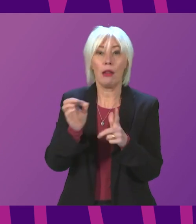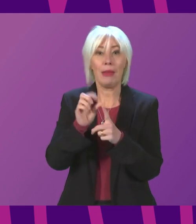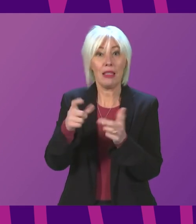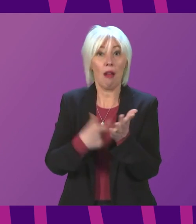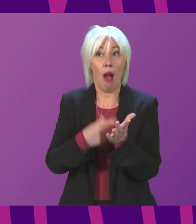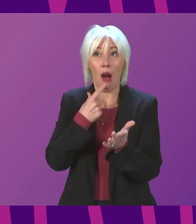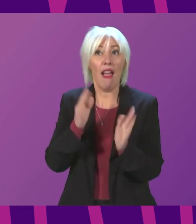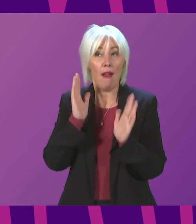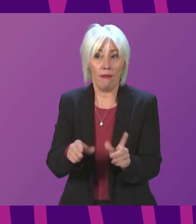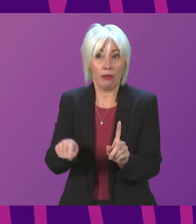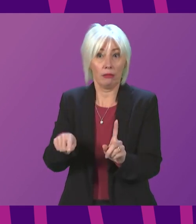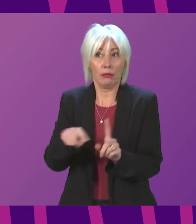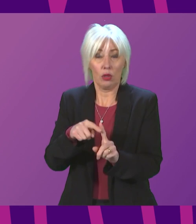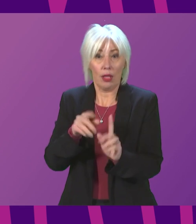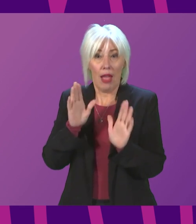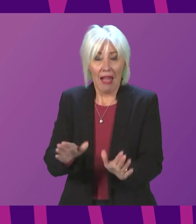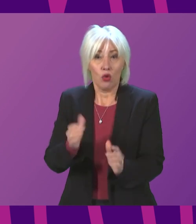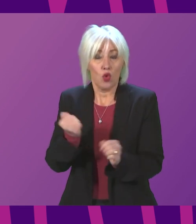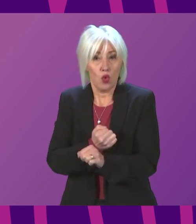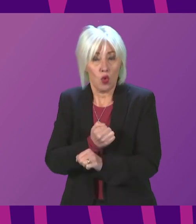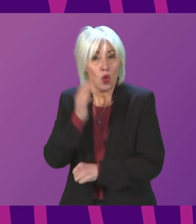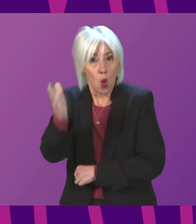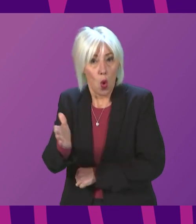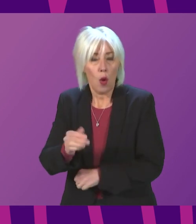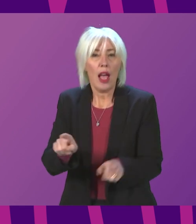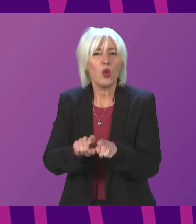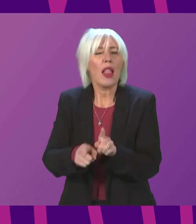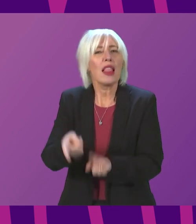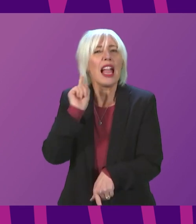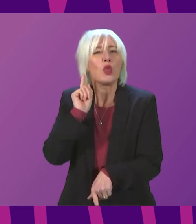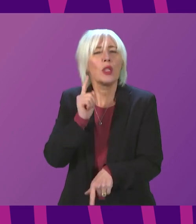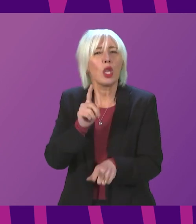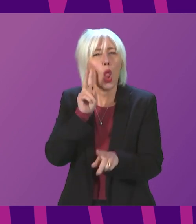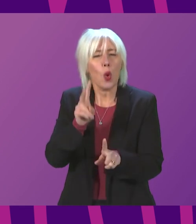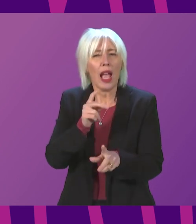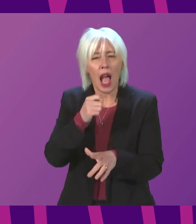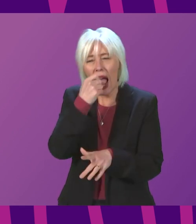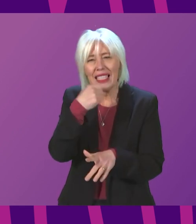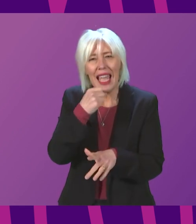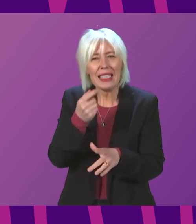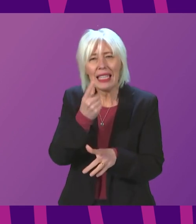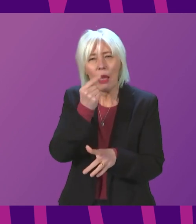if they are eligible to do so. Another issue that I raised last week was testing capacity; I note the new arrangements